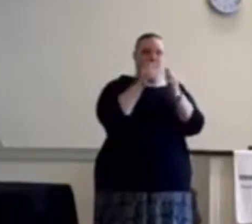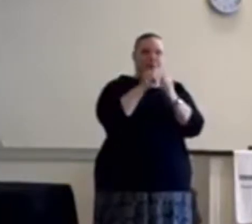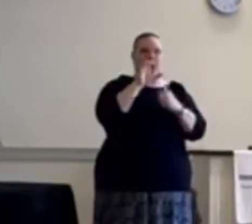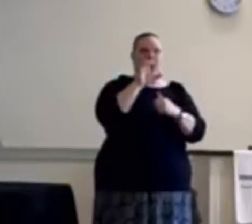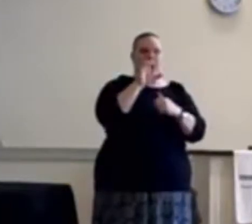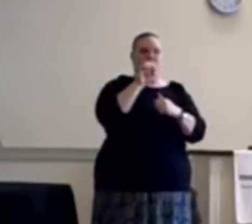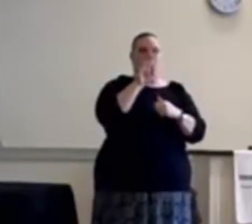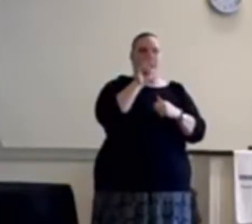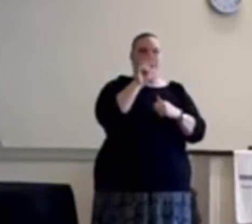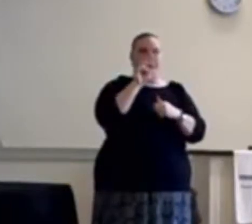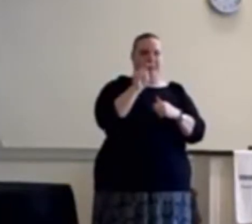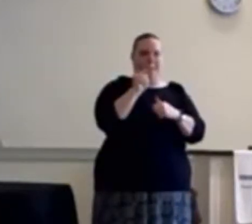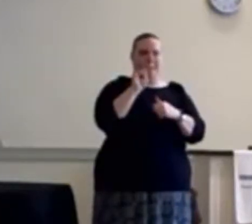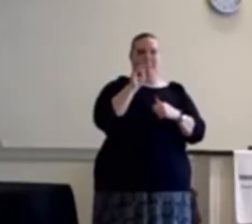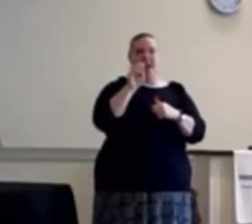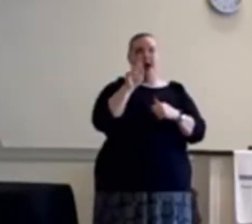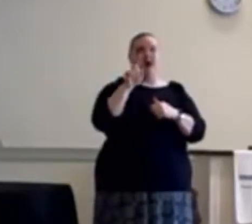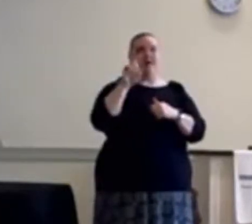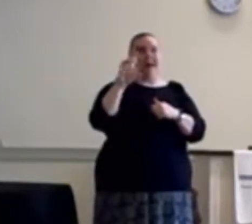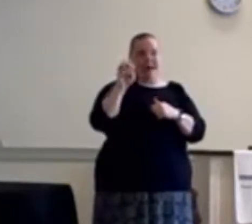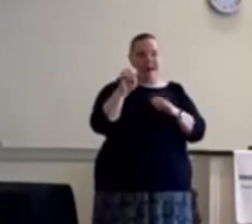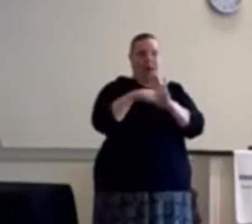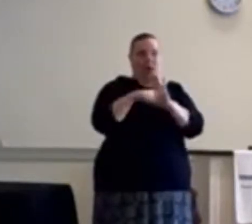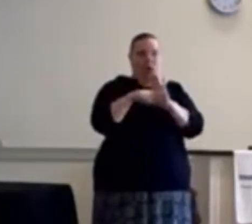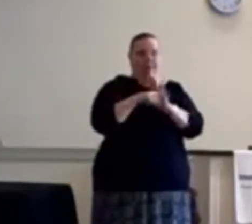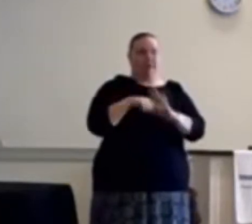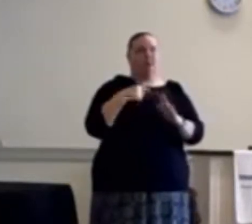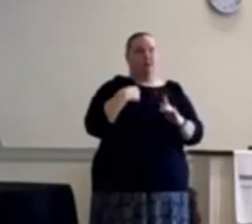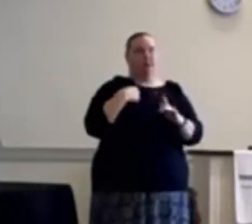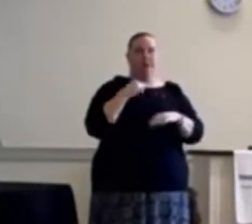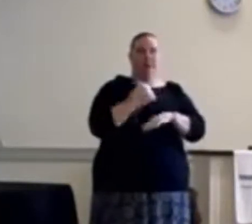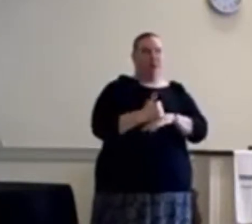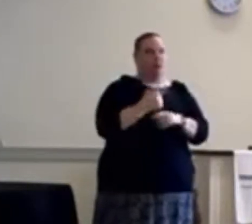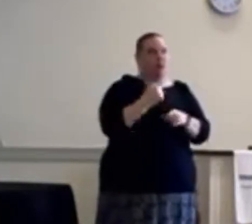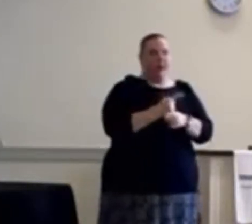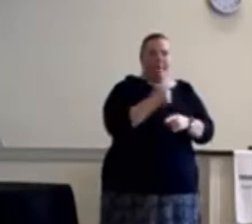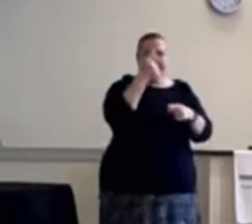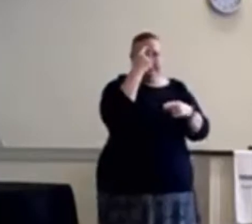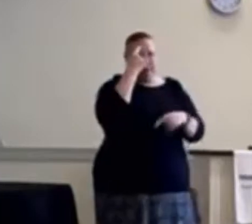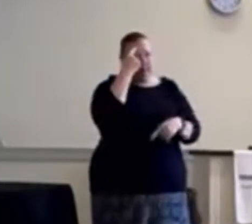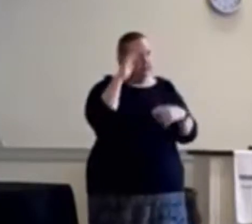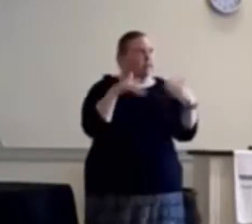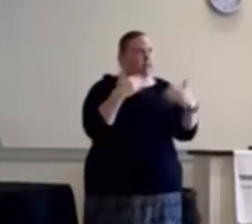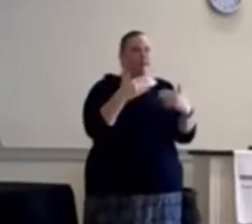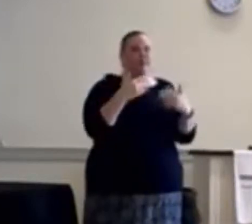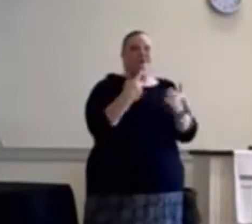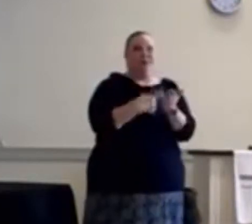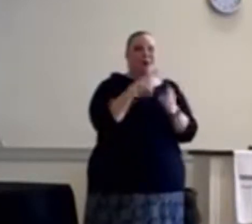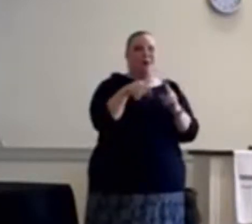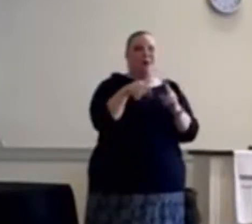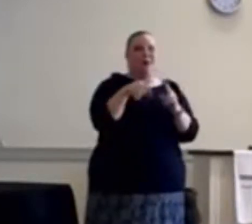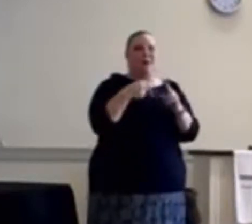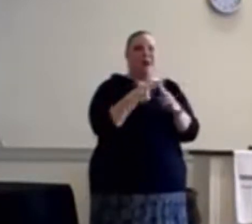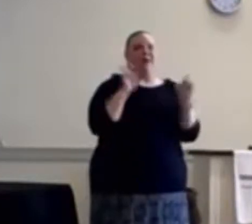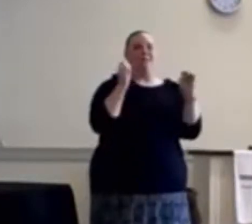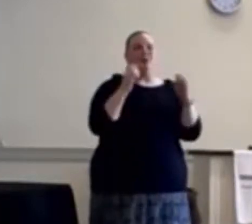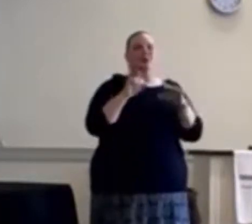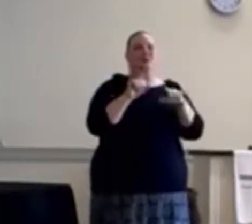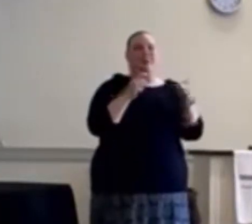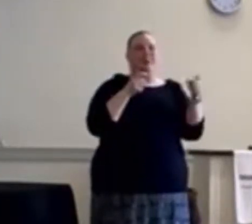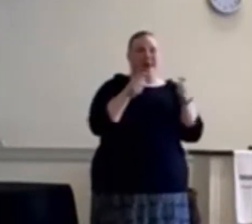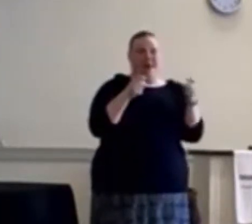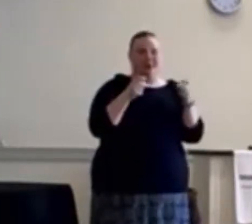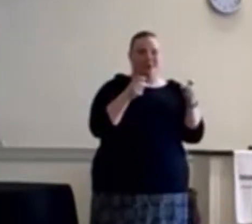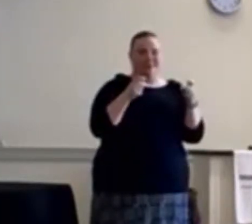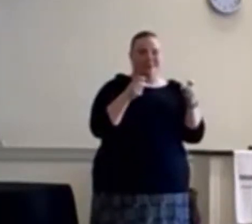the right framework for talking about emergency management. Definitely head is